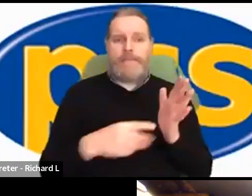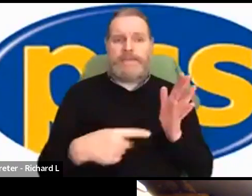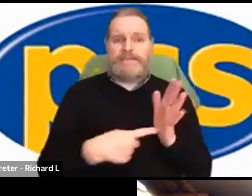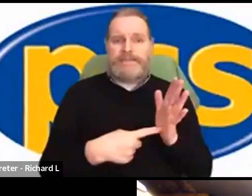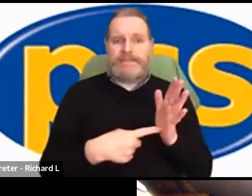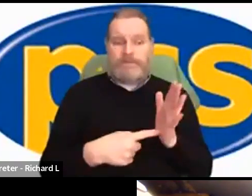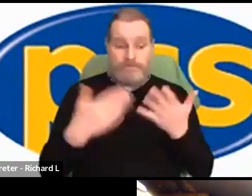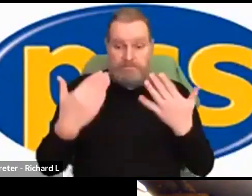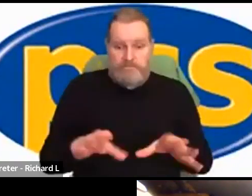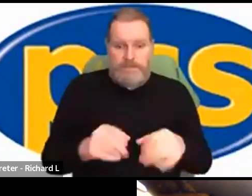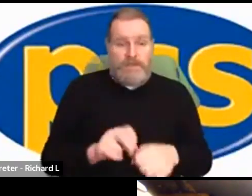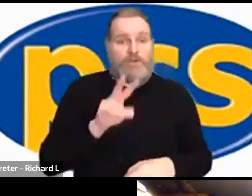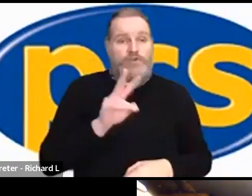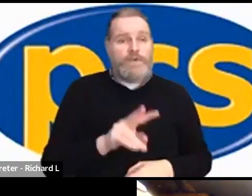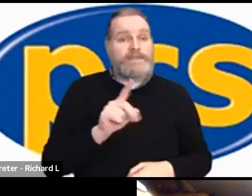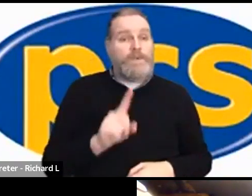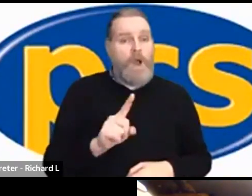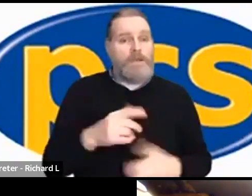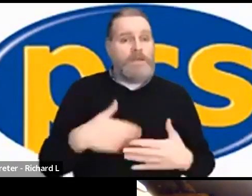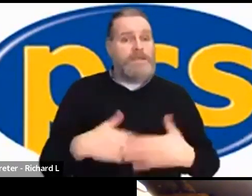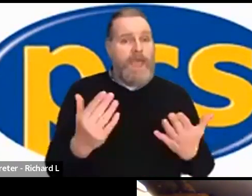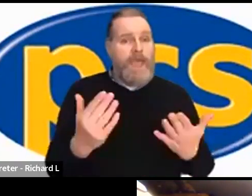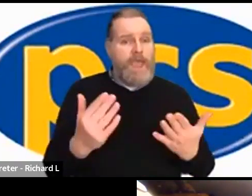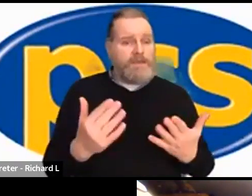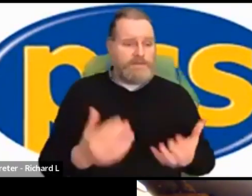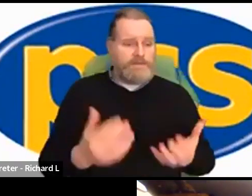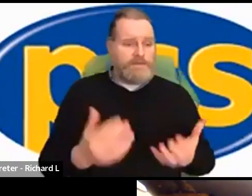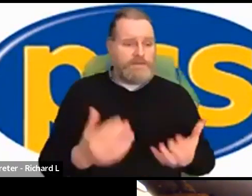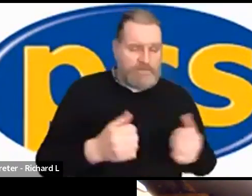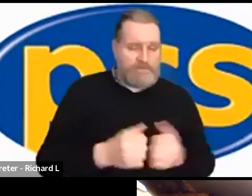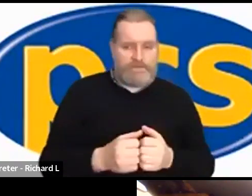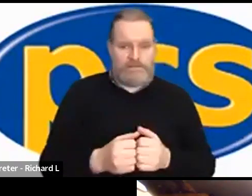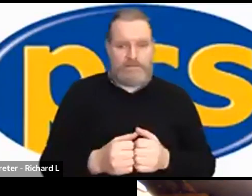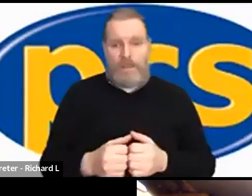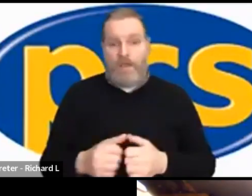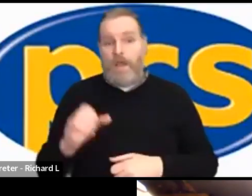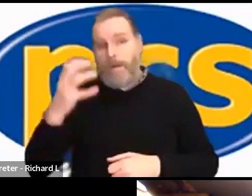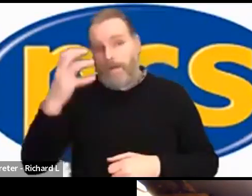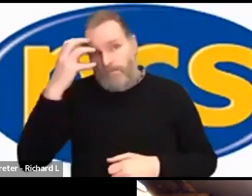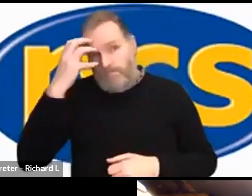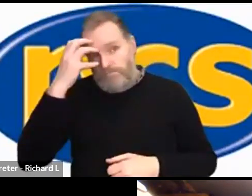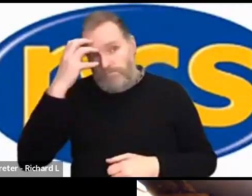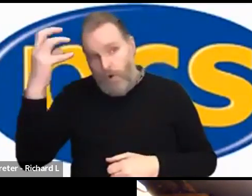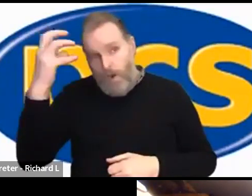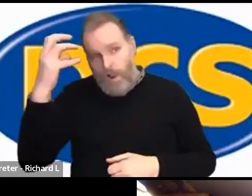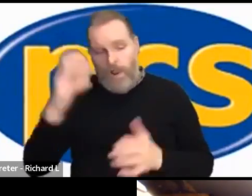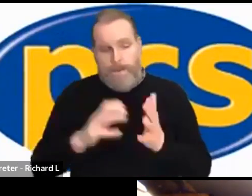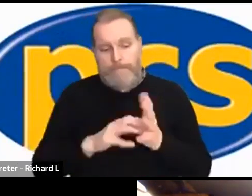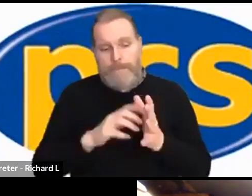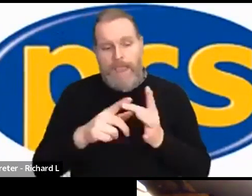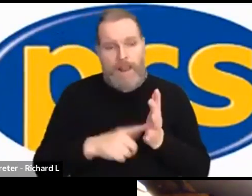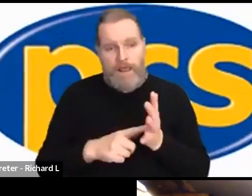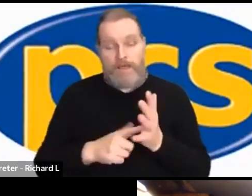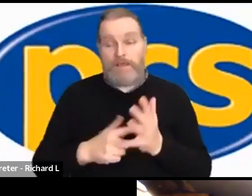About 21 days of strike About 21 days of strike action, and the Royal Mail, I think, at about 17 , in In both cases they've done an